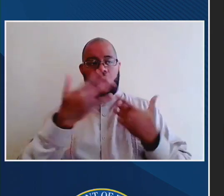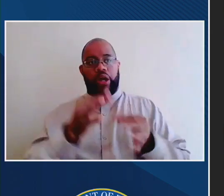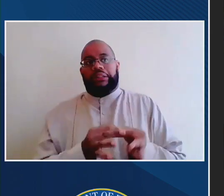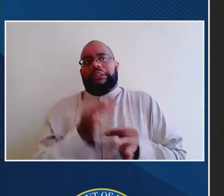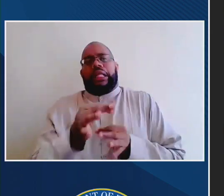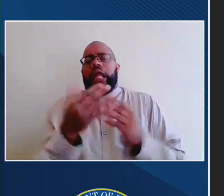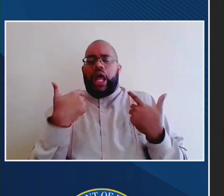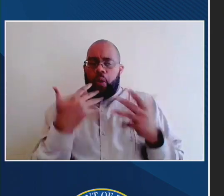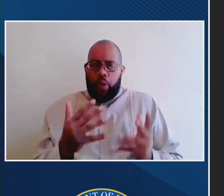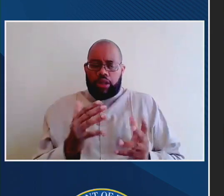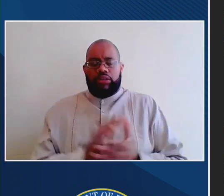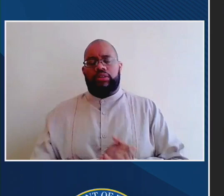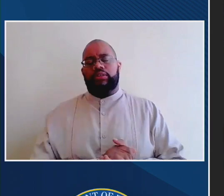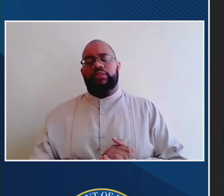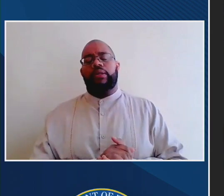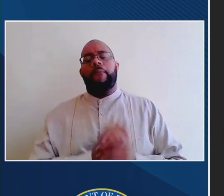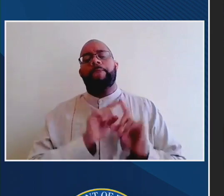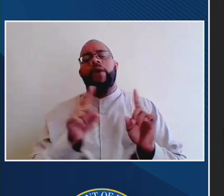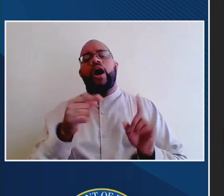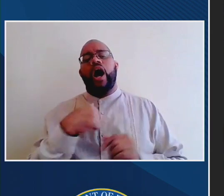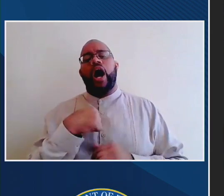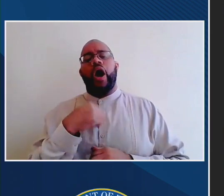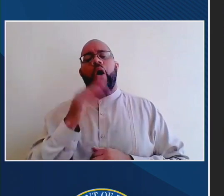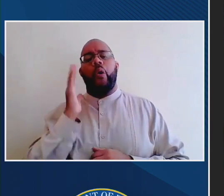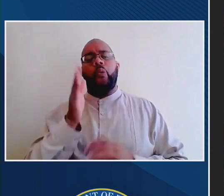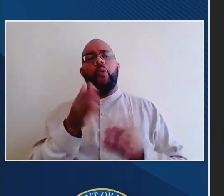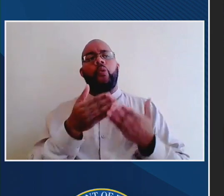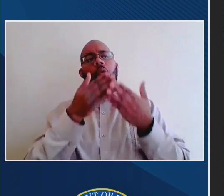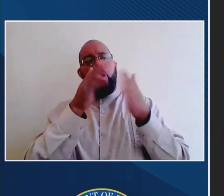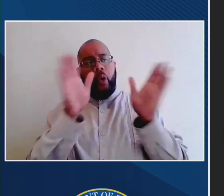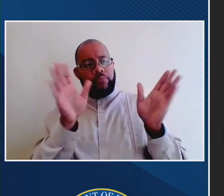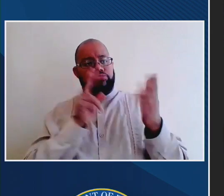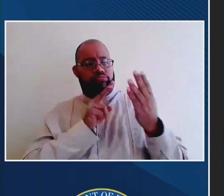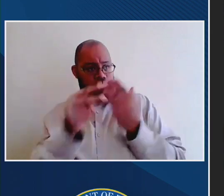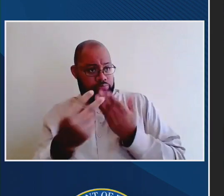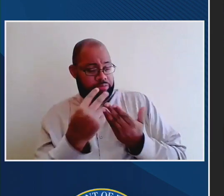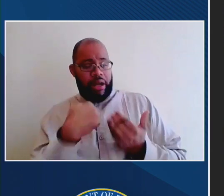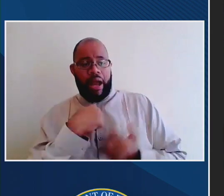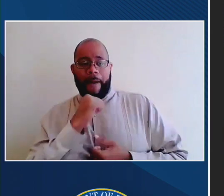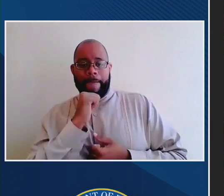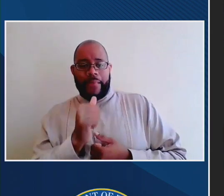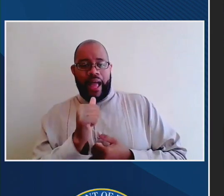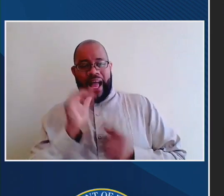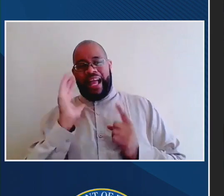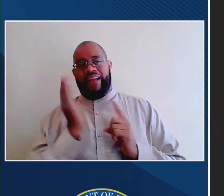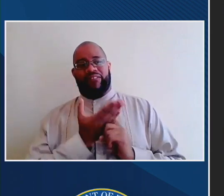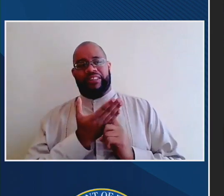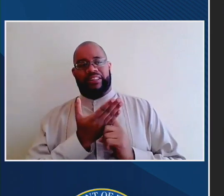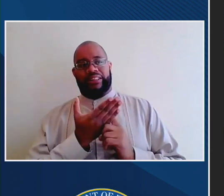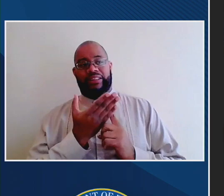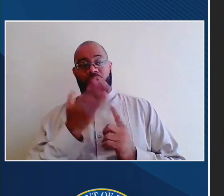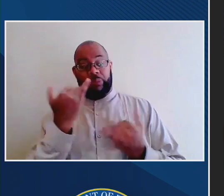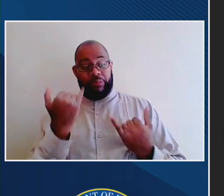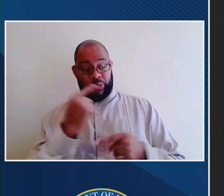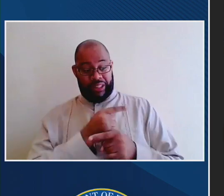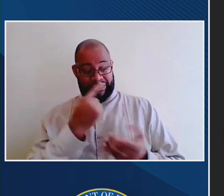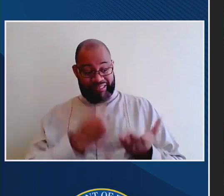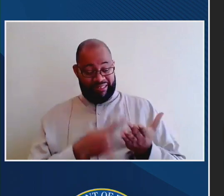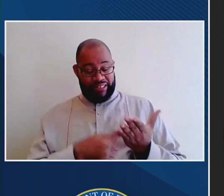But I will be open and transparent that I'm not necessarily convinced by today's discussion that we need these additional